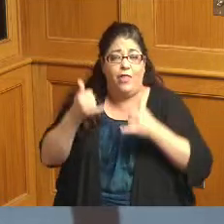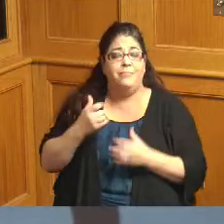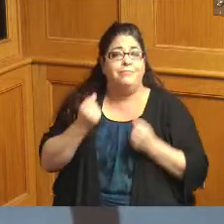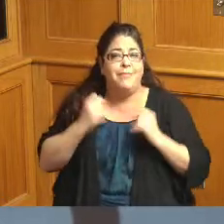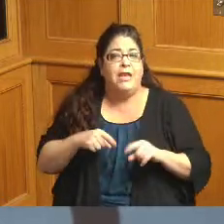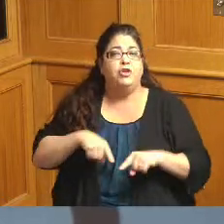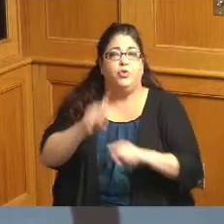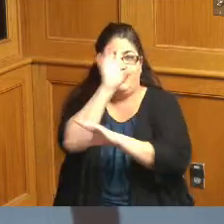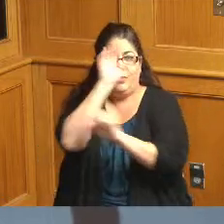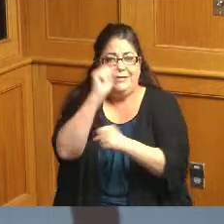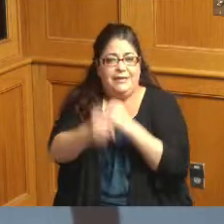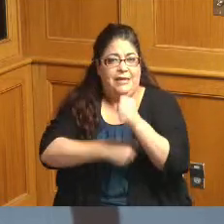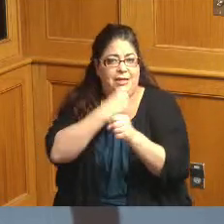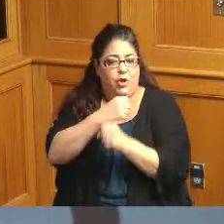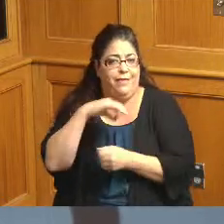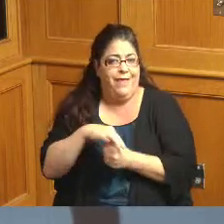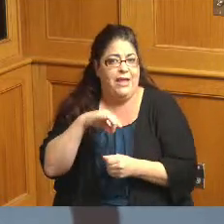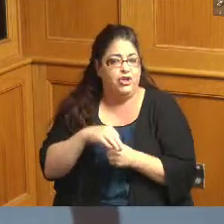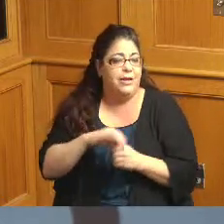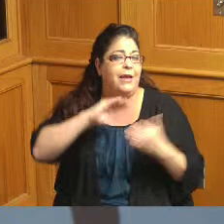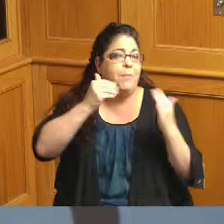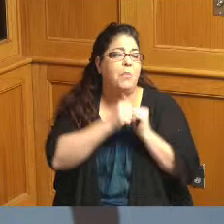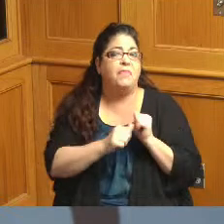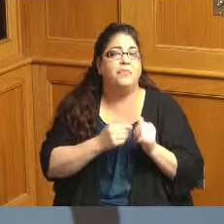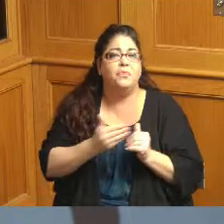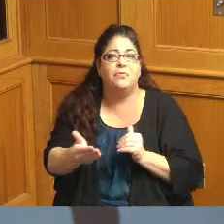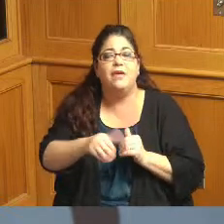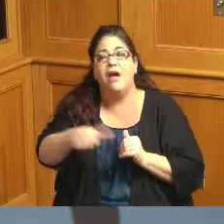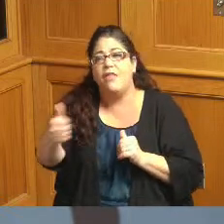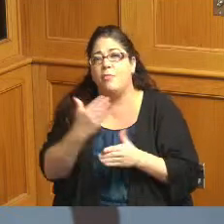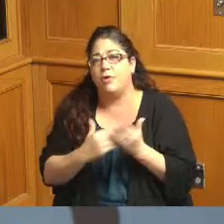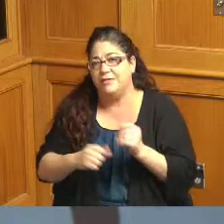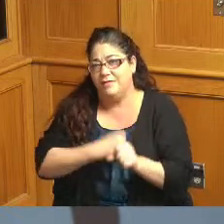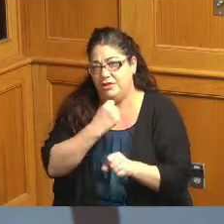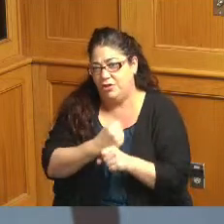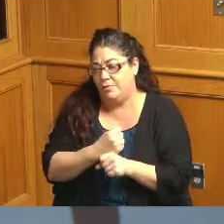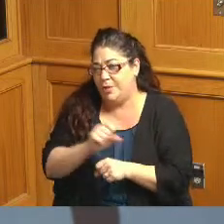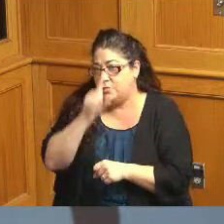year throughout the entire year so we want to make sure we have the infrastructure in place